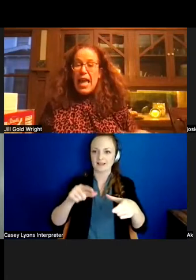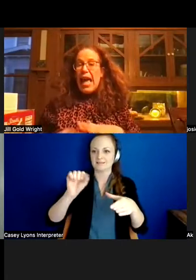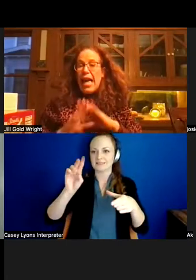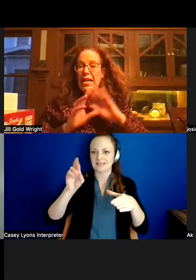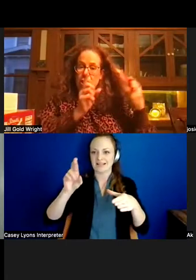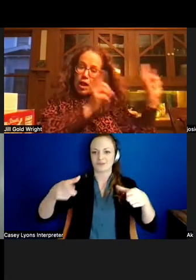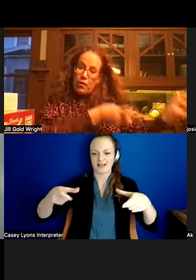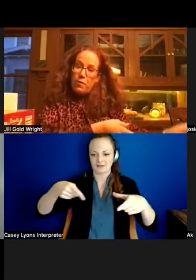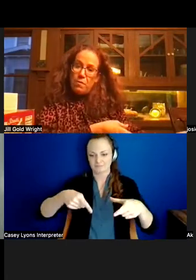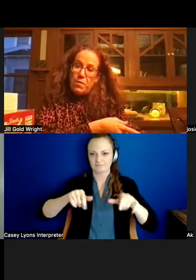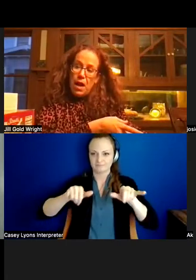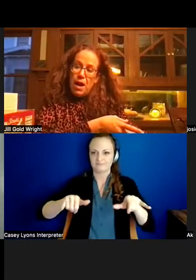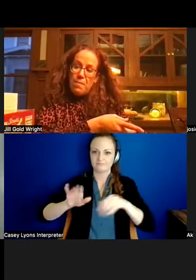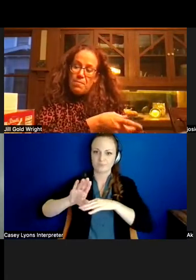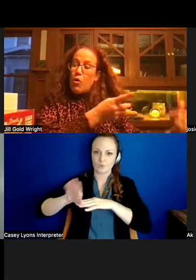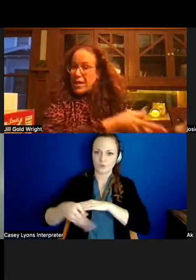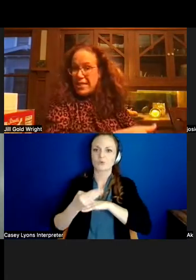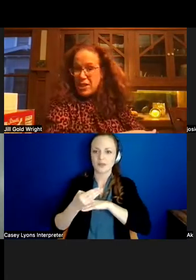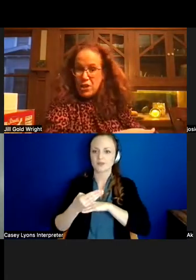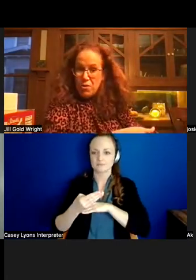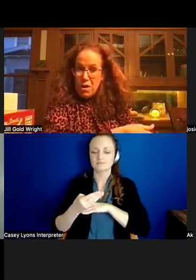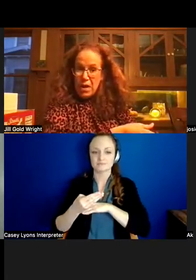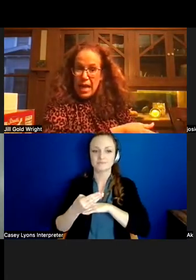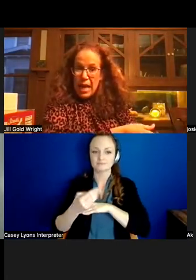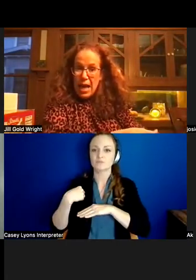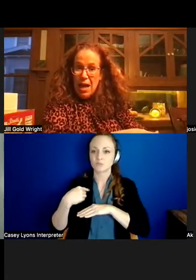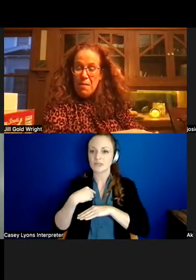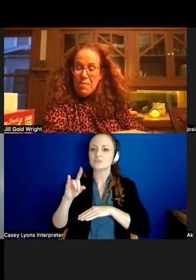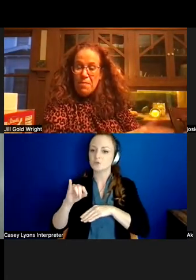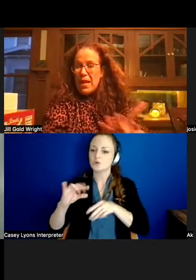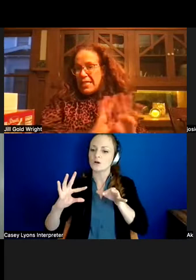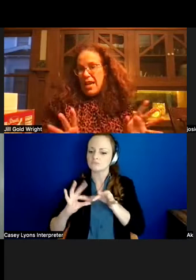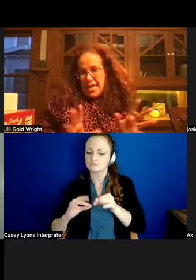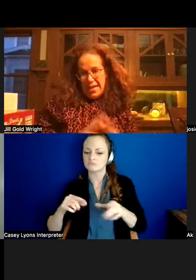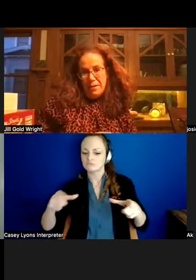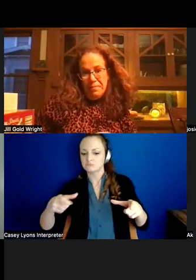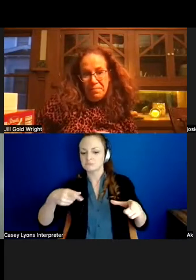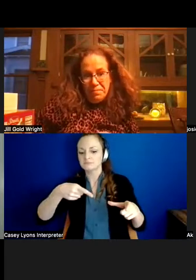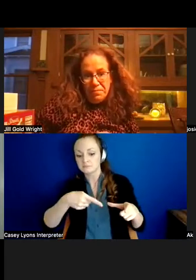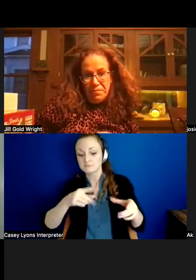and it's kind of pointed to but it's not eaten that was